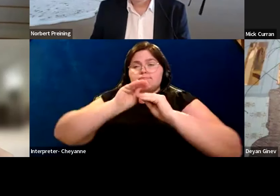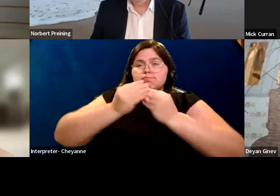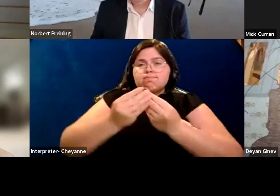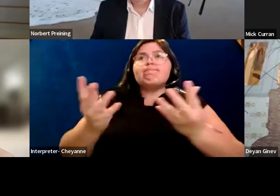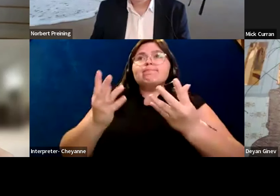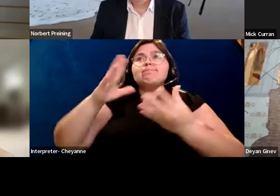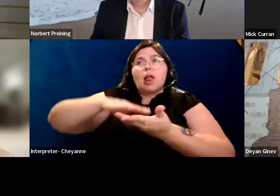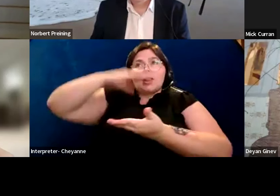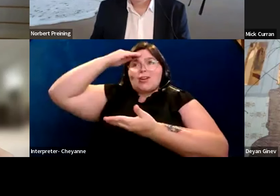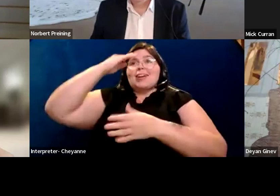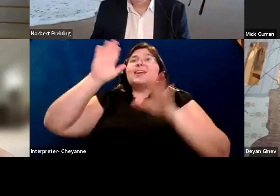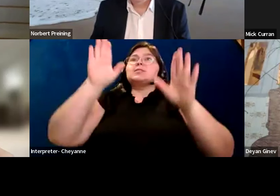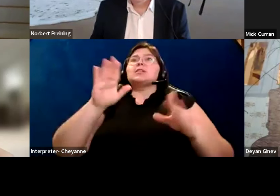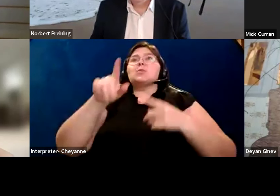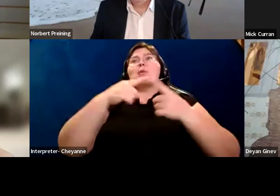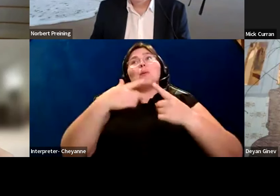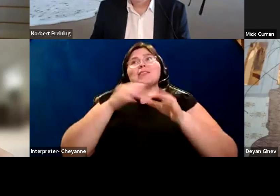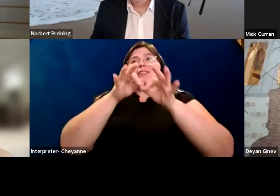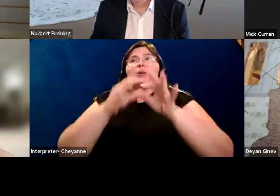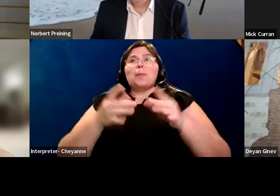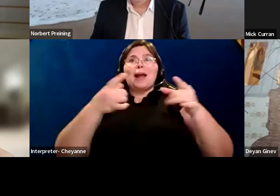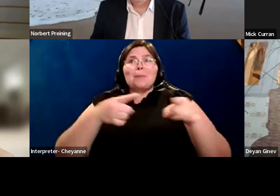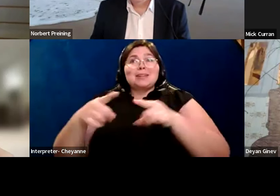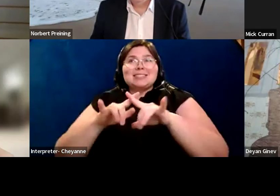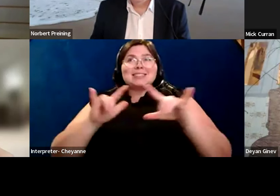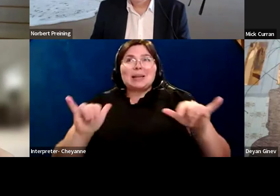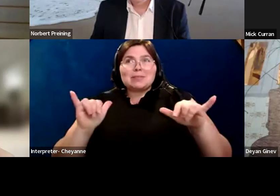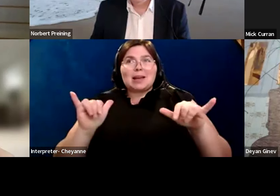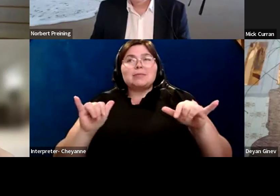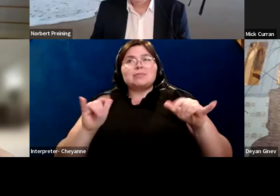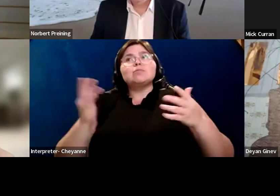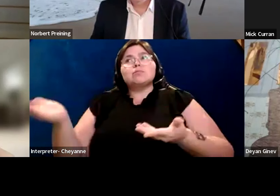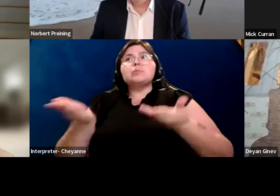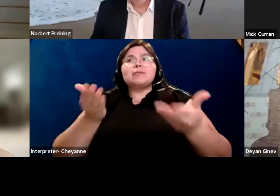you have interpretation happening, as we do at all of these sessions.